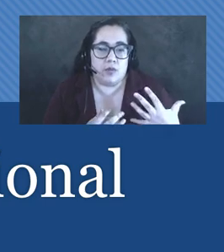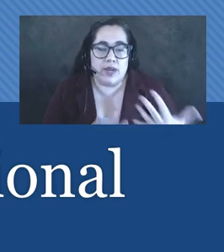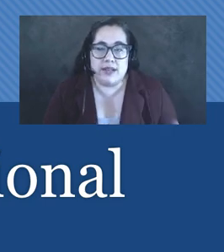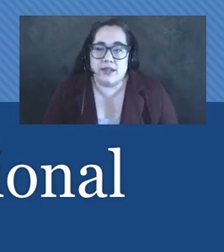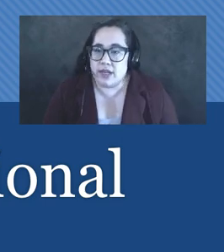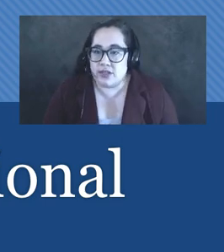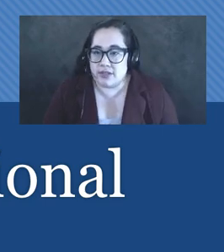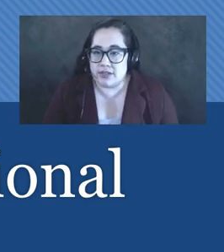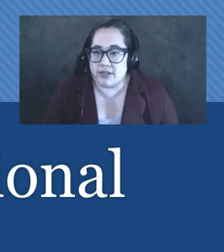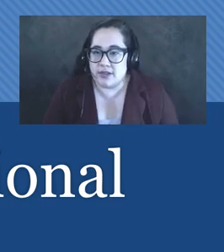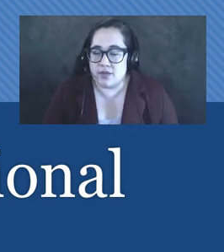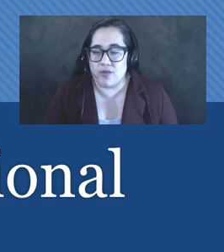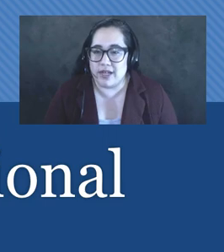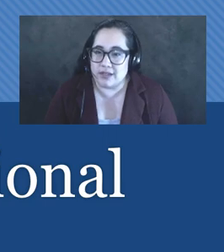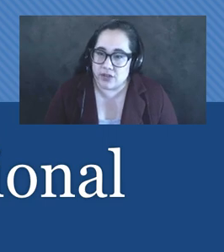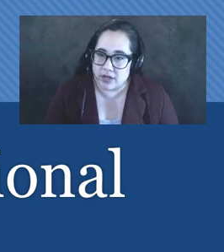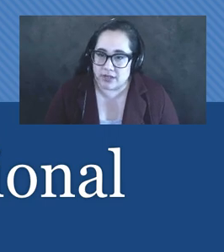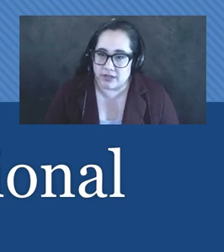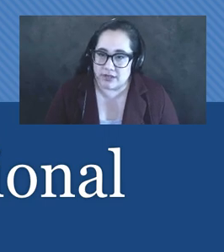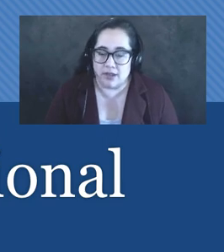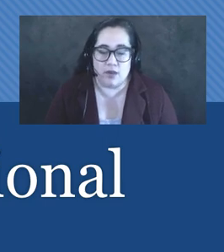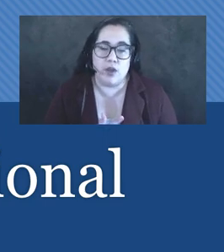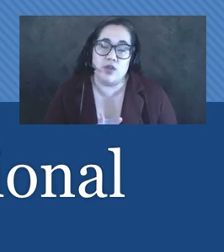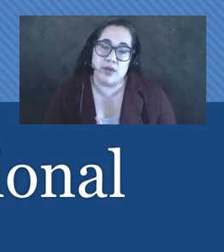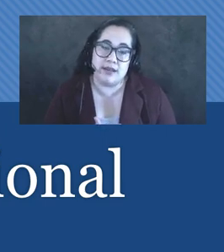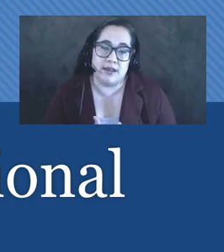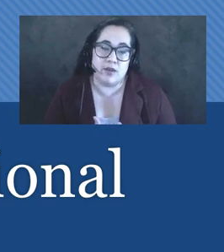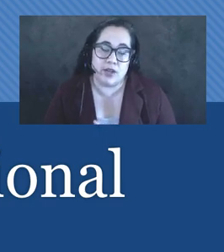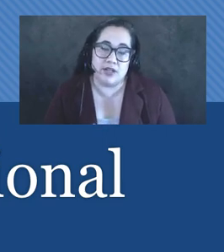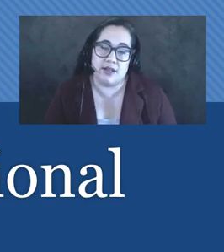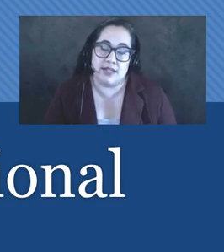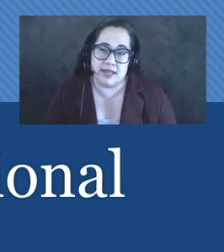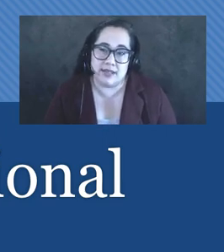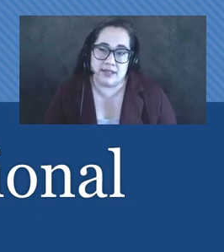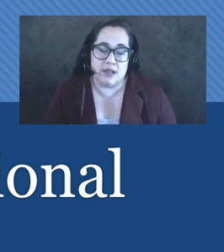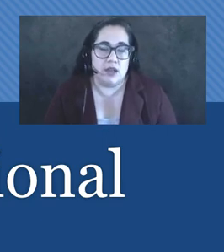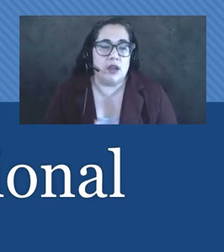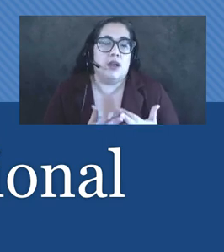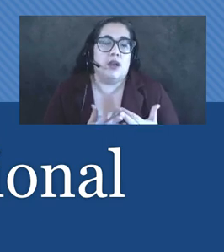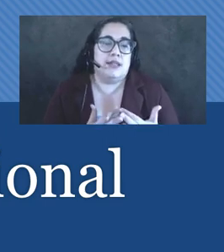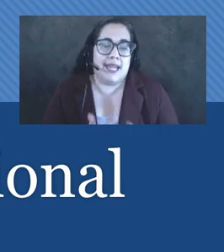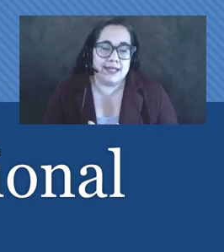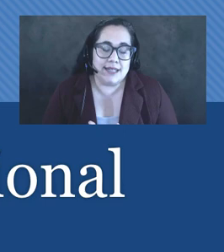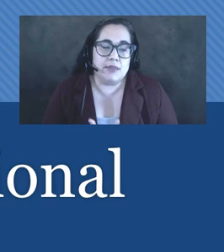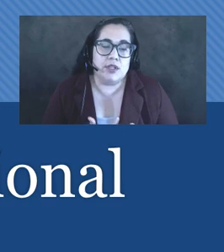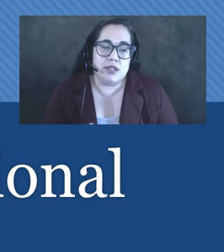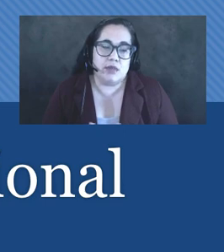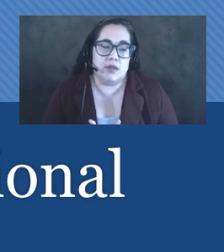read directions read instructions when you read a question on a test take time to look at what